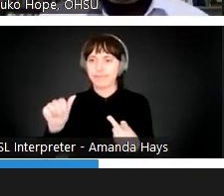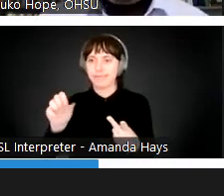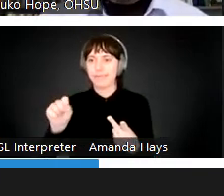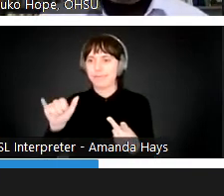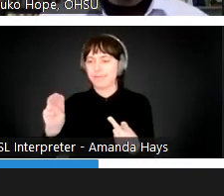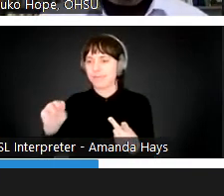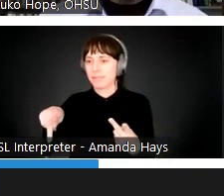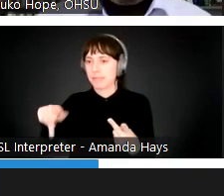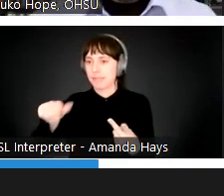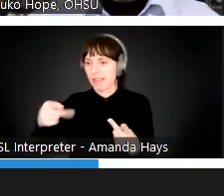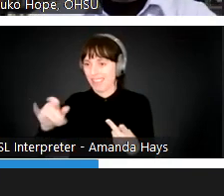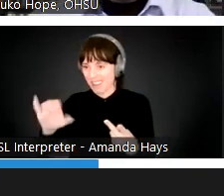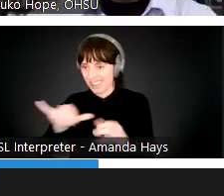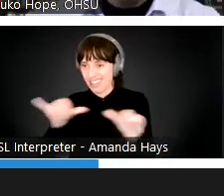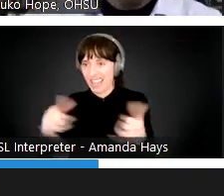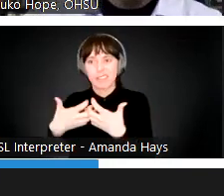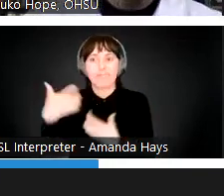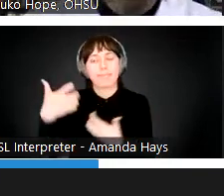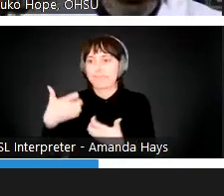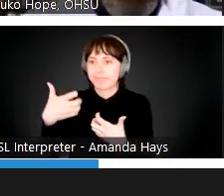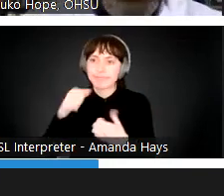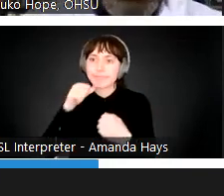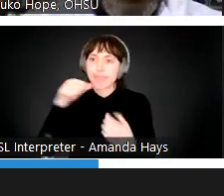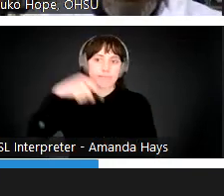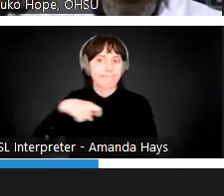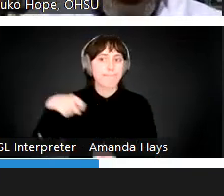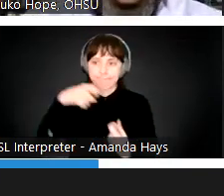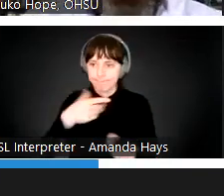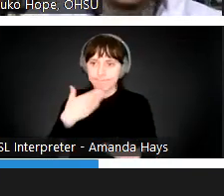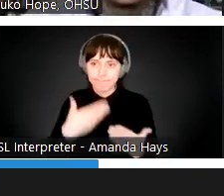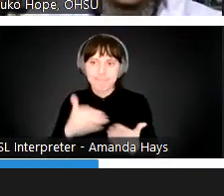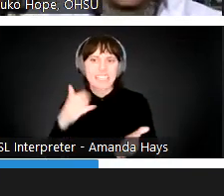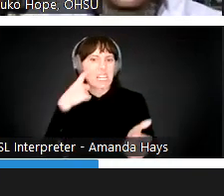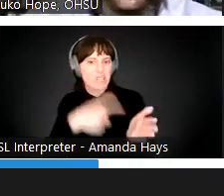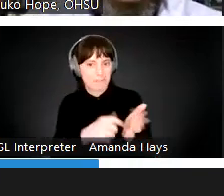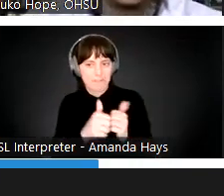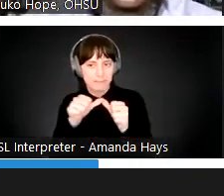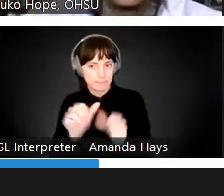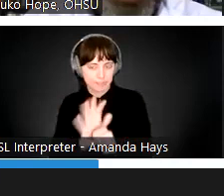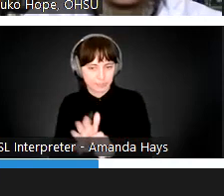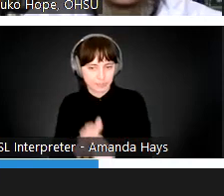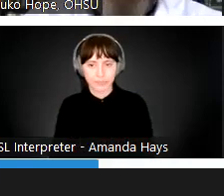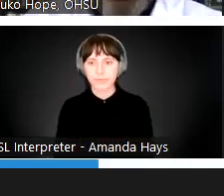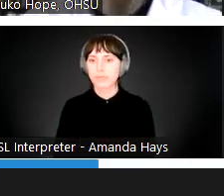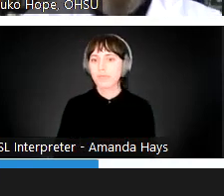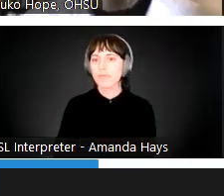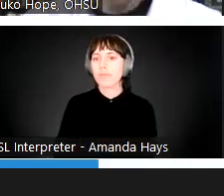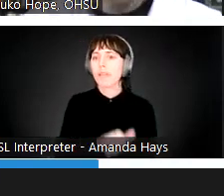the certain types of treatments that we can use in patients with that kind of symptoms. The other phenotype that we see